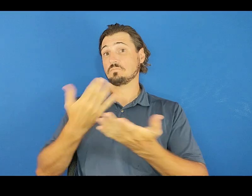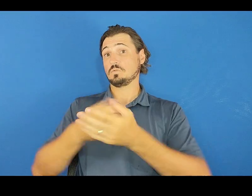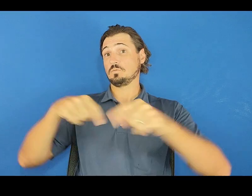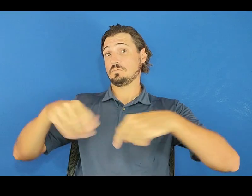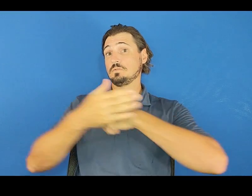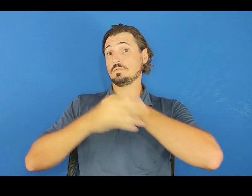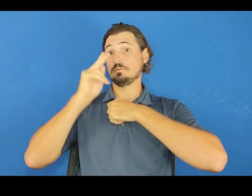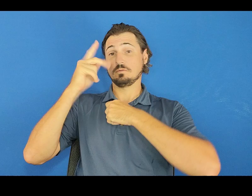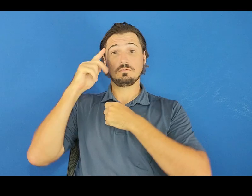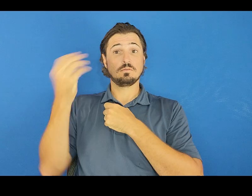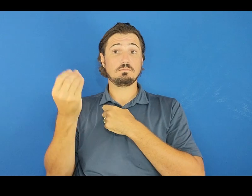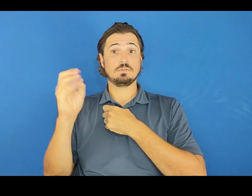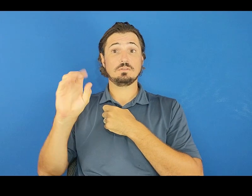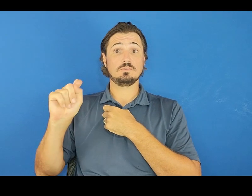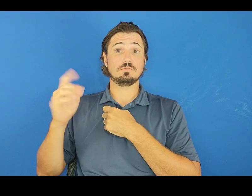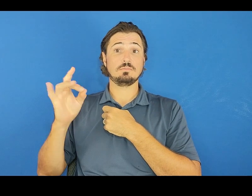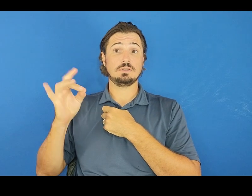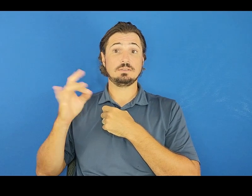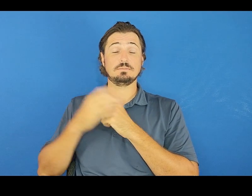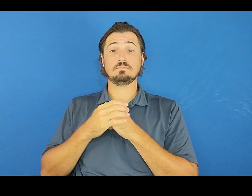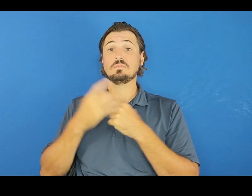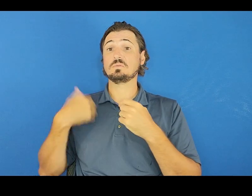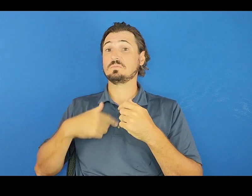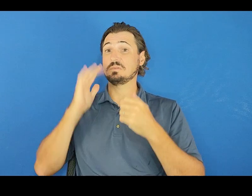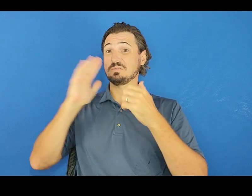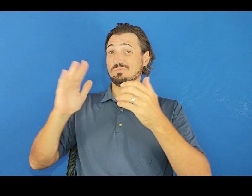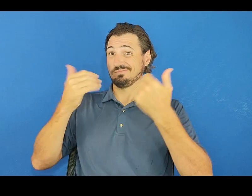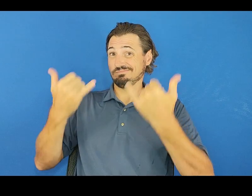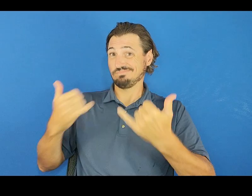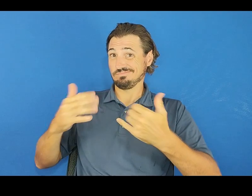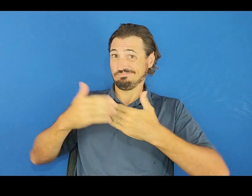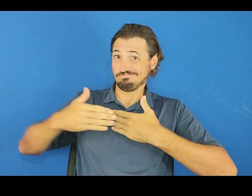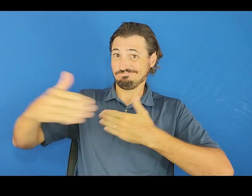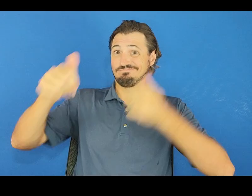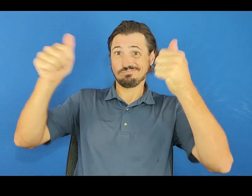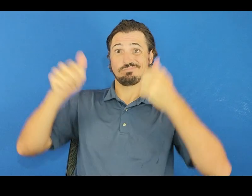Aloha Kaua‘i. This is your County of Kaua‘i briefing for Monday, October 18